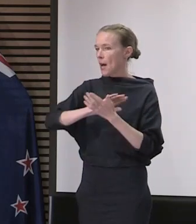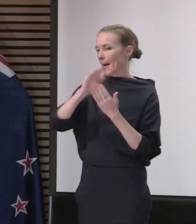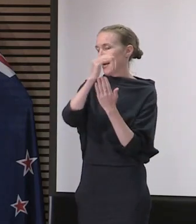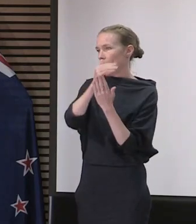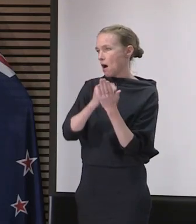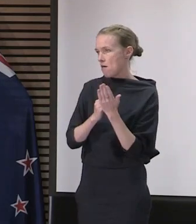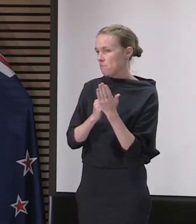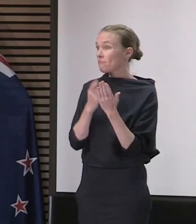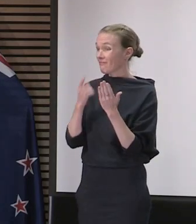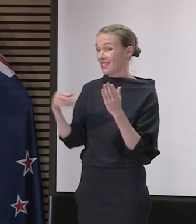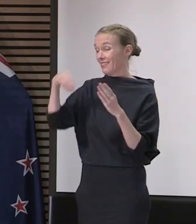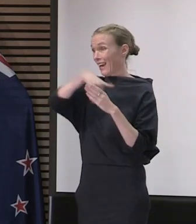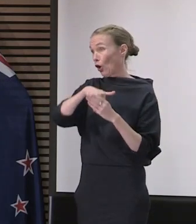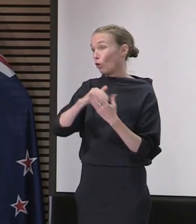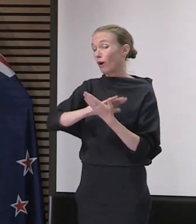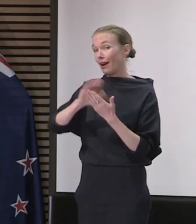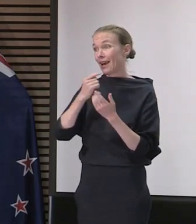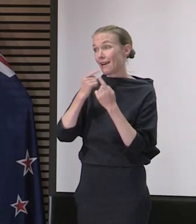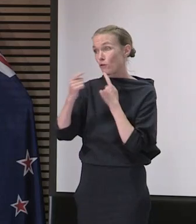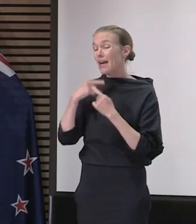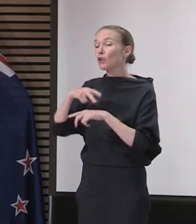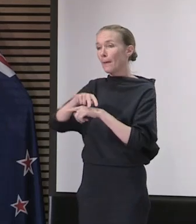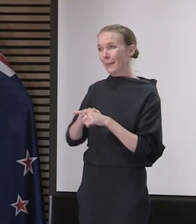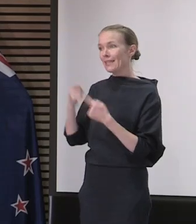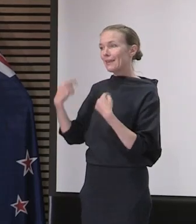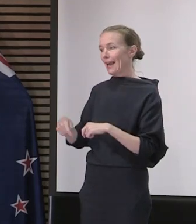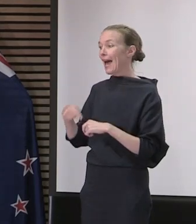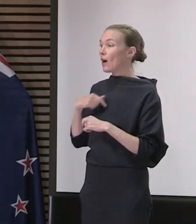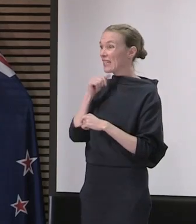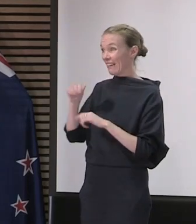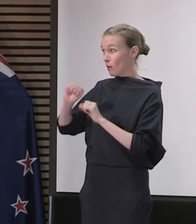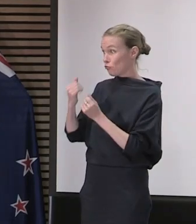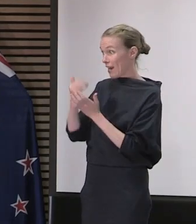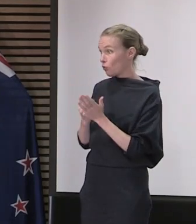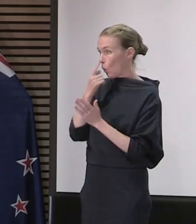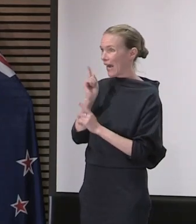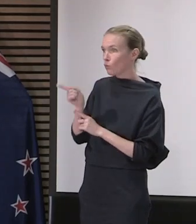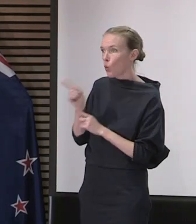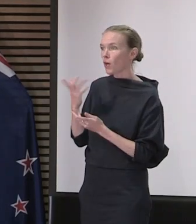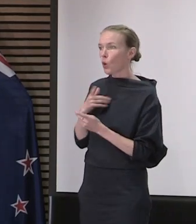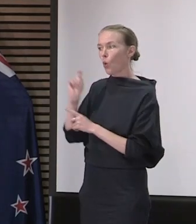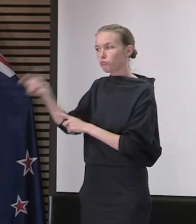basis for the full range of expectations that we were putting on people, including the police powers to enforce